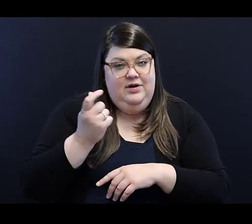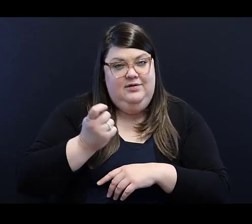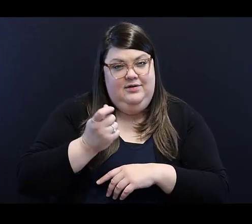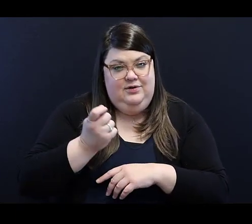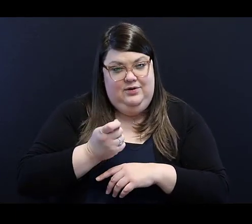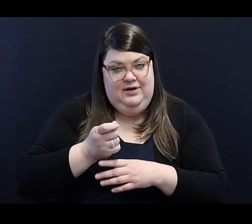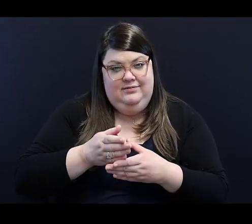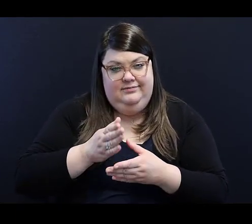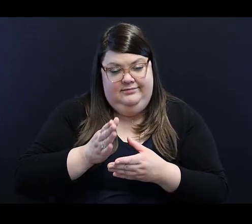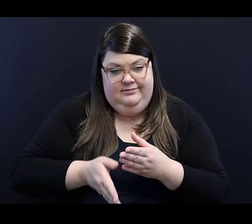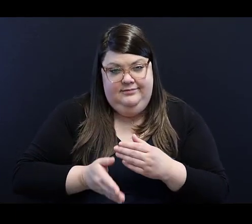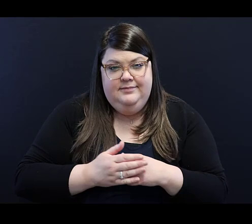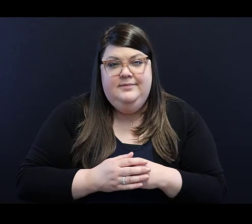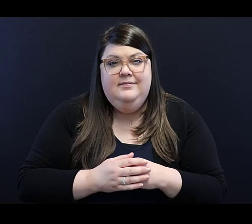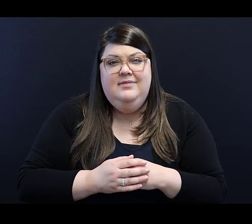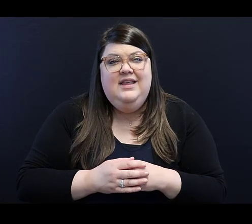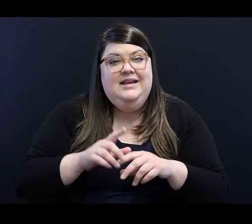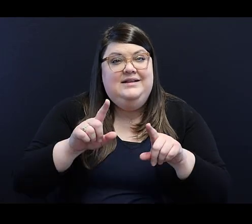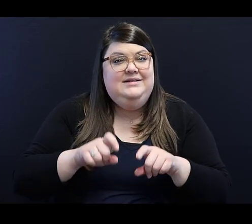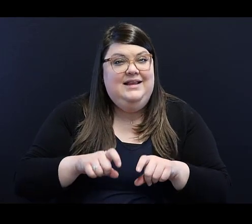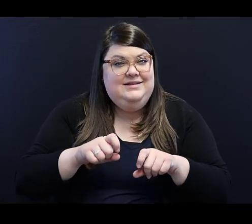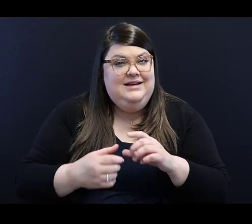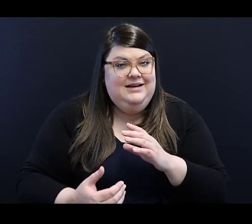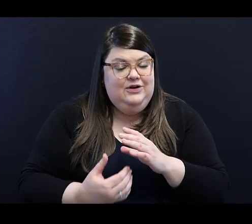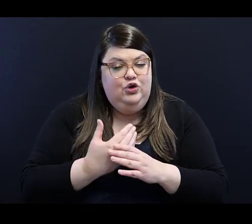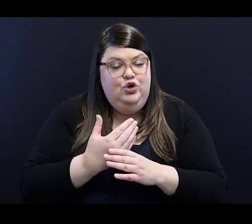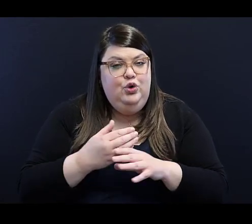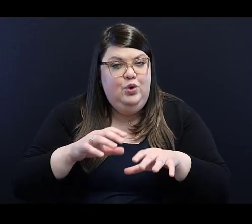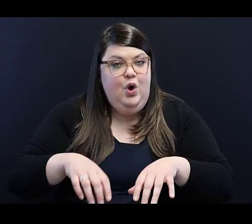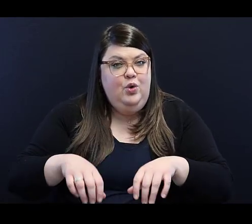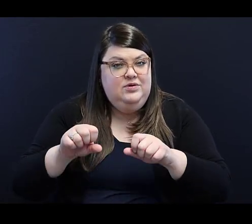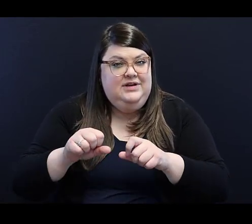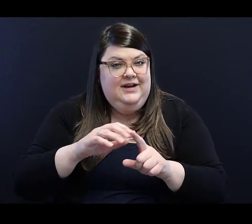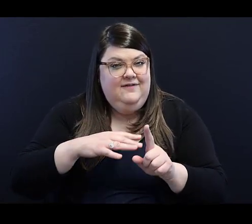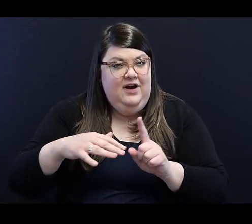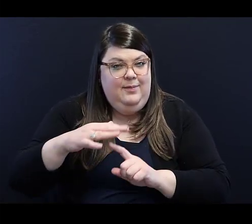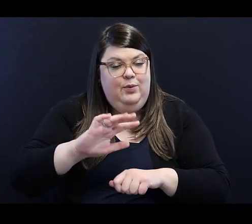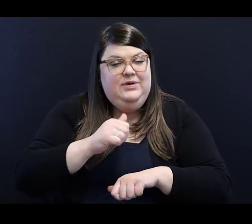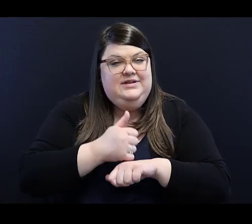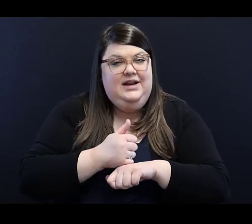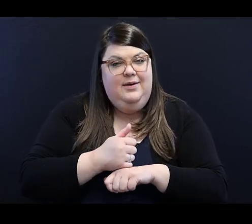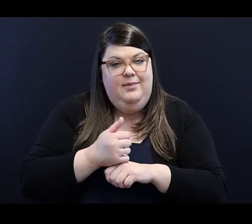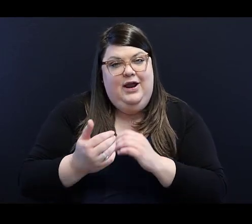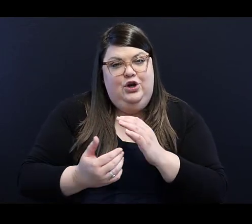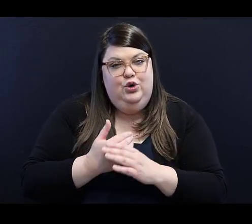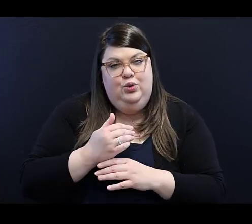the website in a new hosting environment will be setup by New Editions. Grantees will need